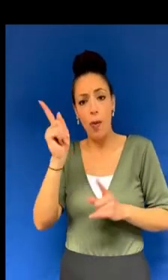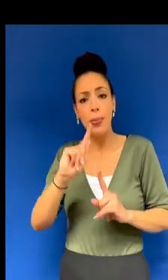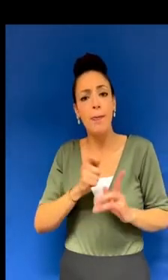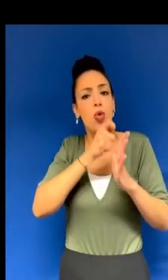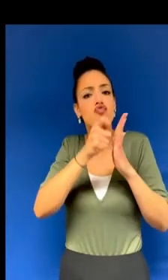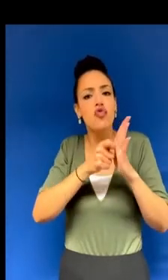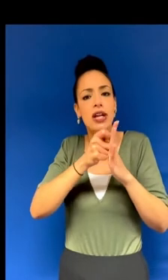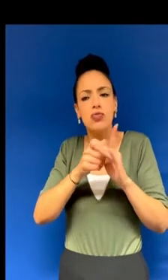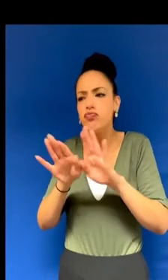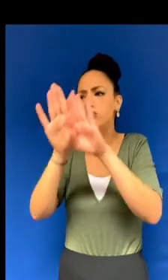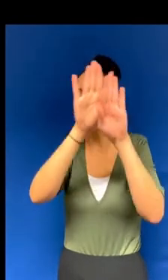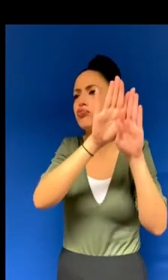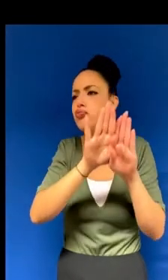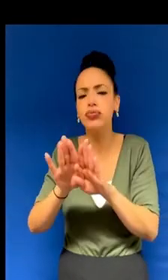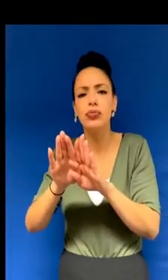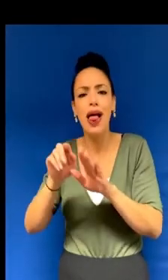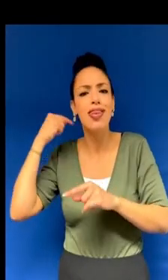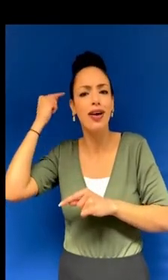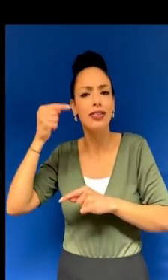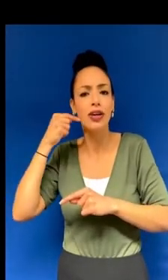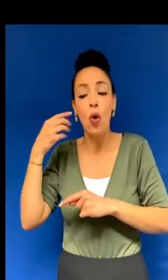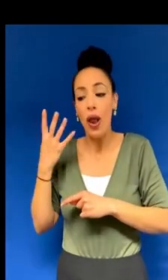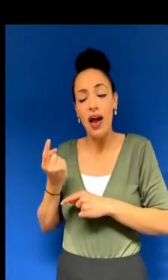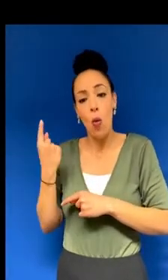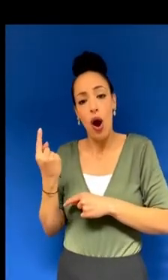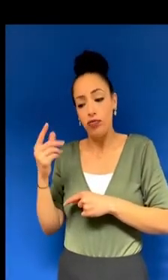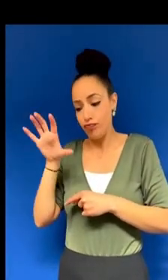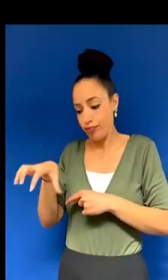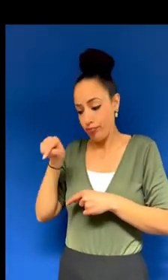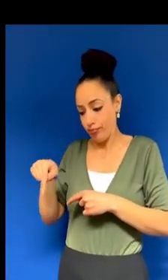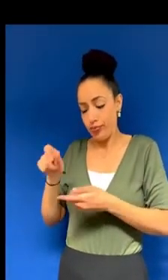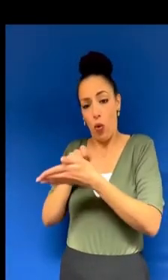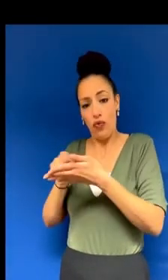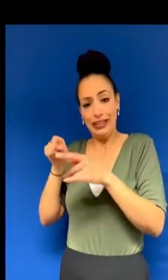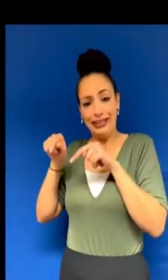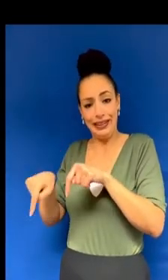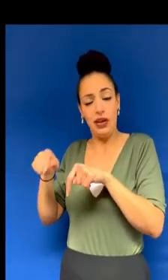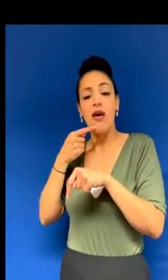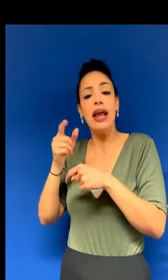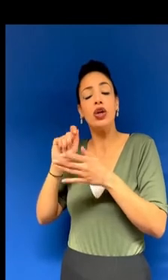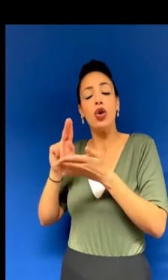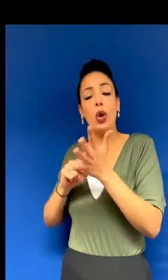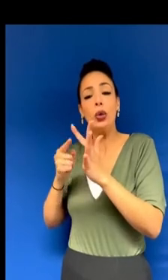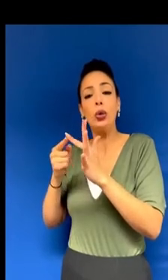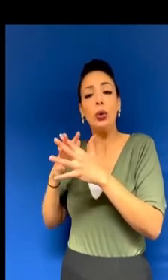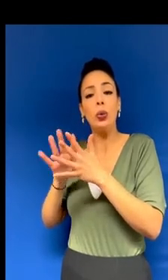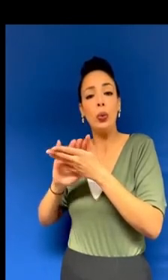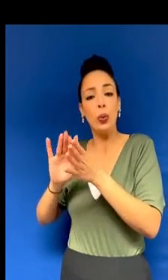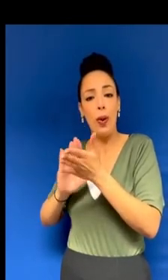London Renters Union is a members-led union of renters across London.